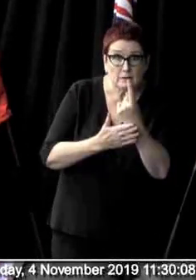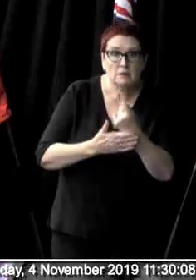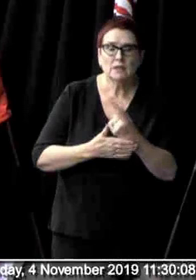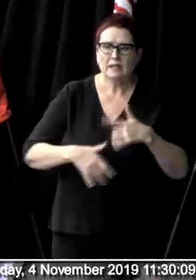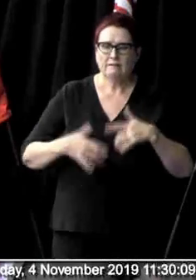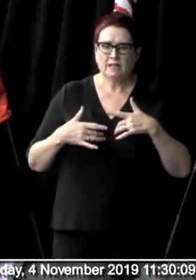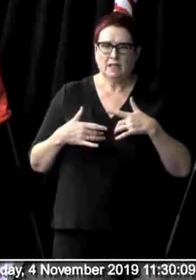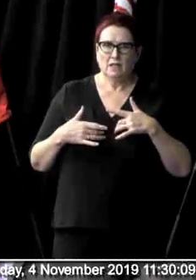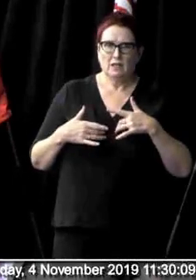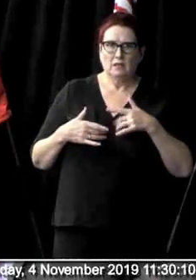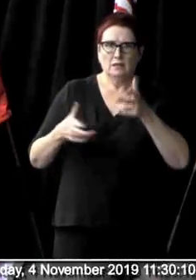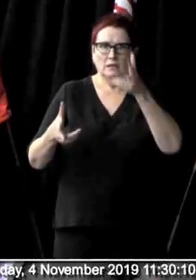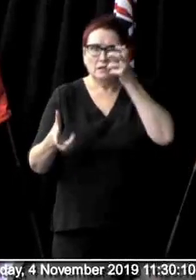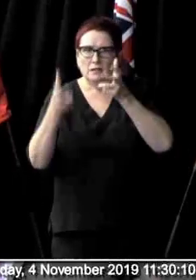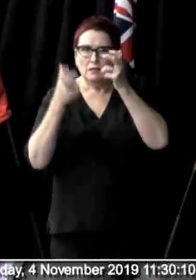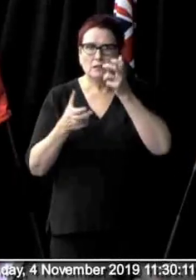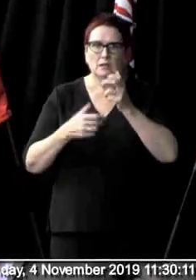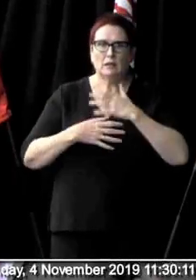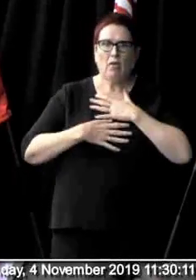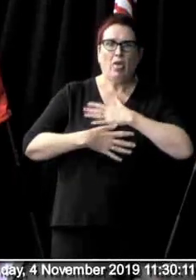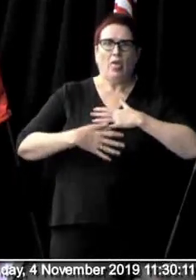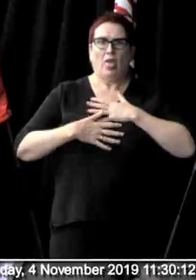some of the content challenging, please have support around you.